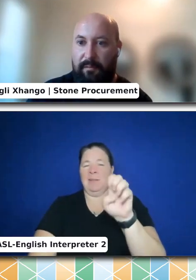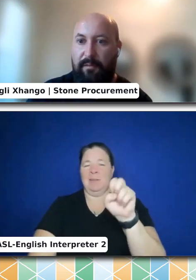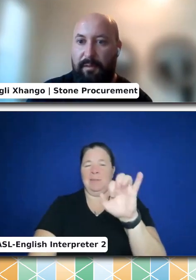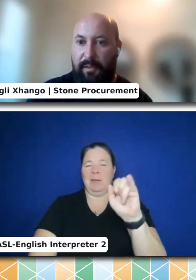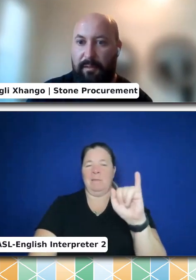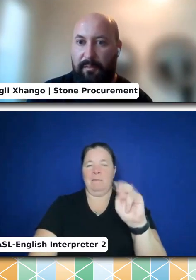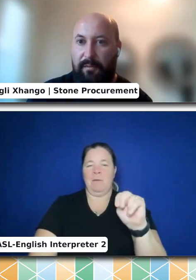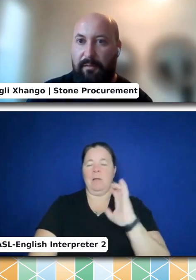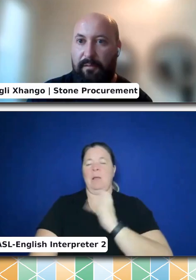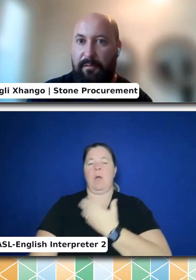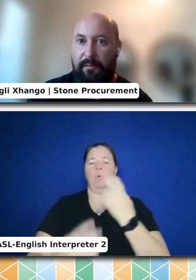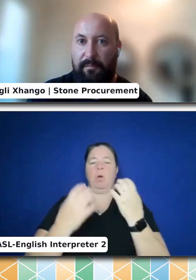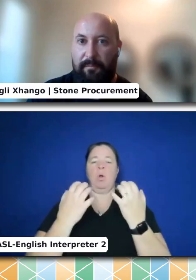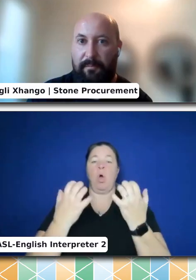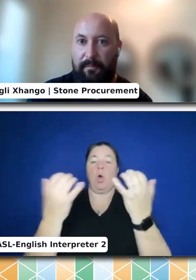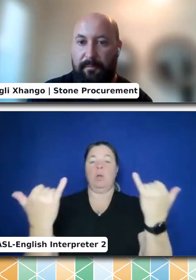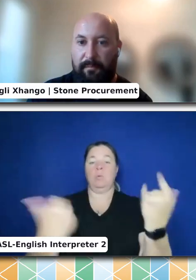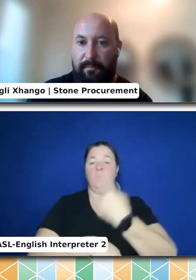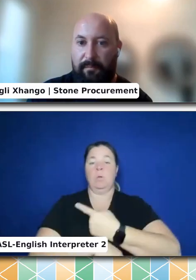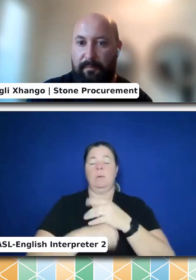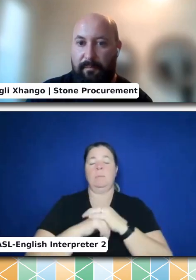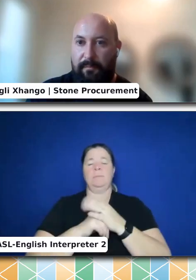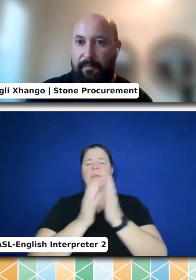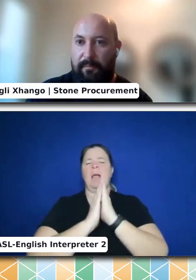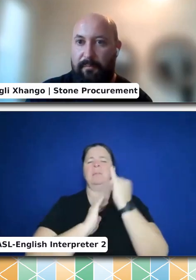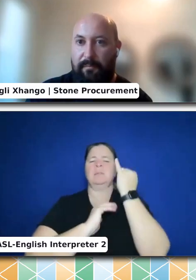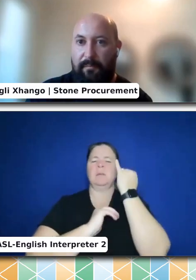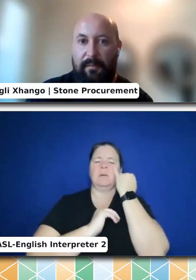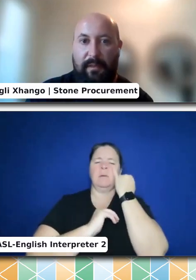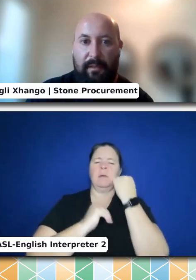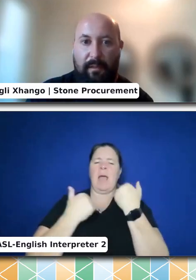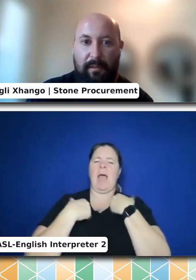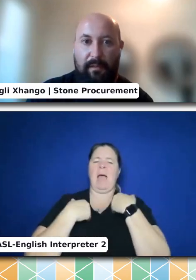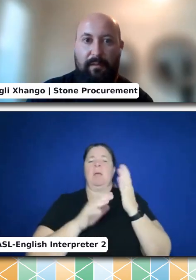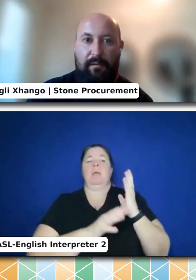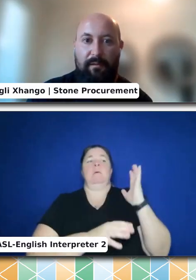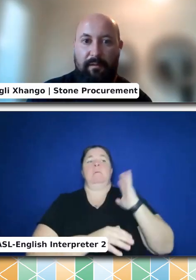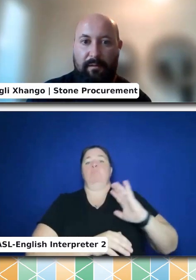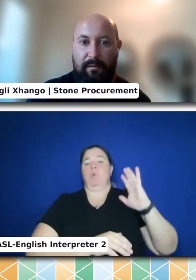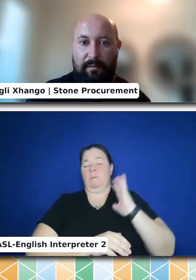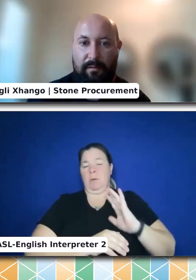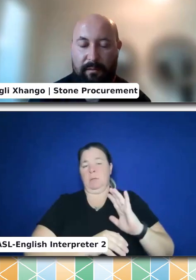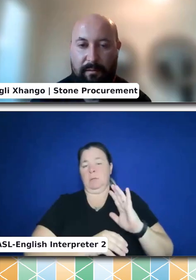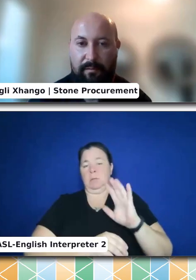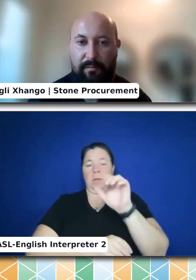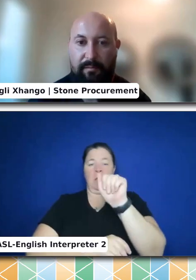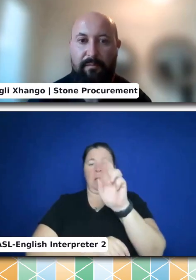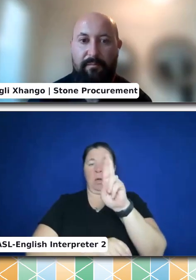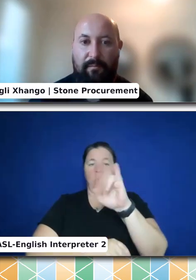Yep. Uh, uh, so this is Devin in our, in our audience today. Uh, is, uh, asking… having a pre-existing, uh, Ariba account.